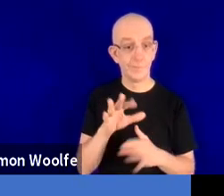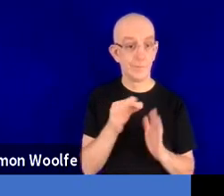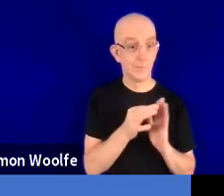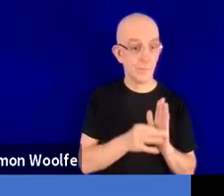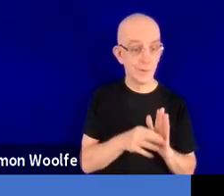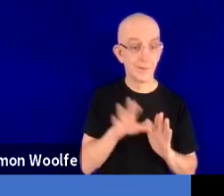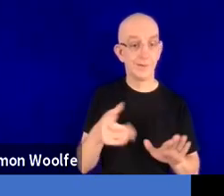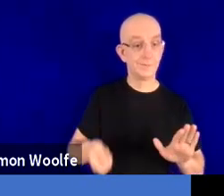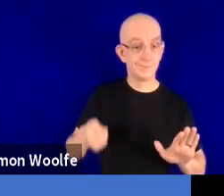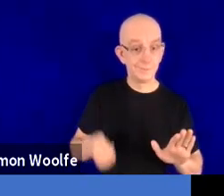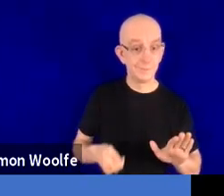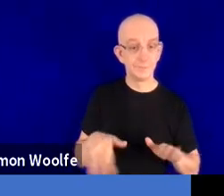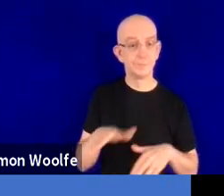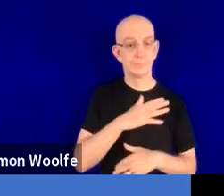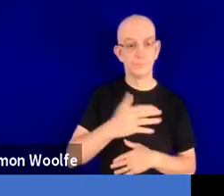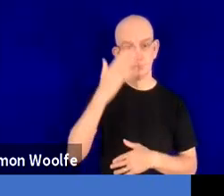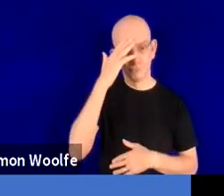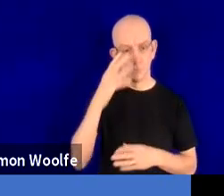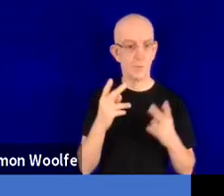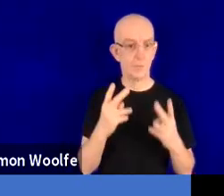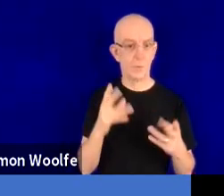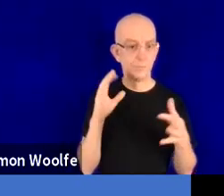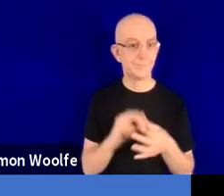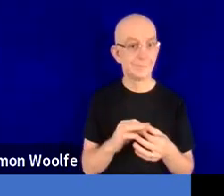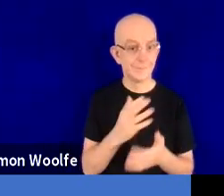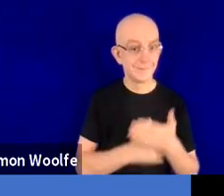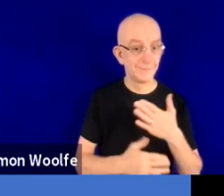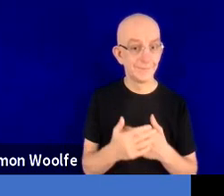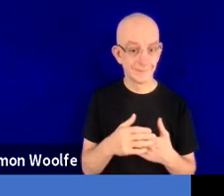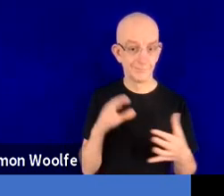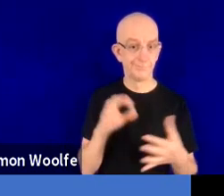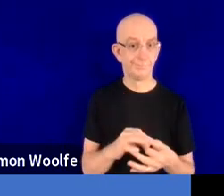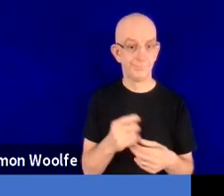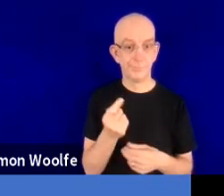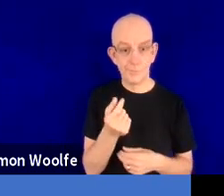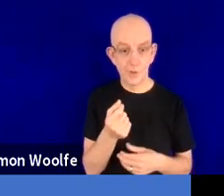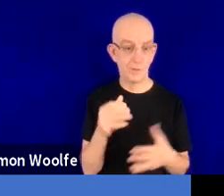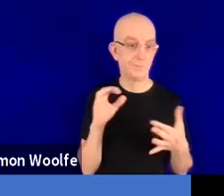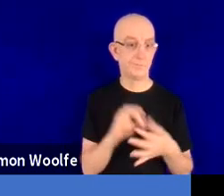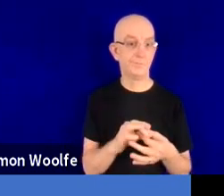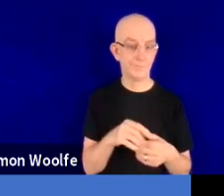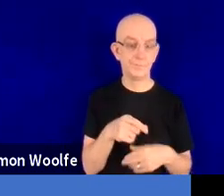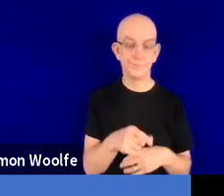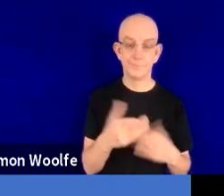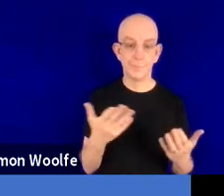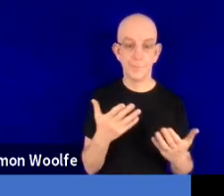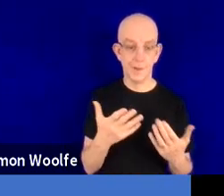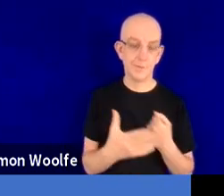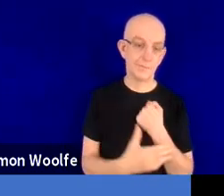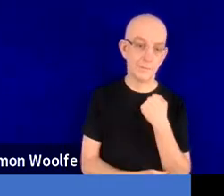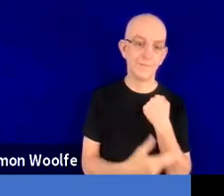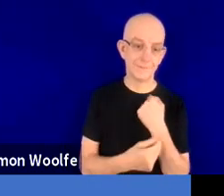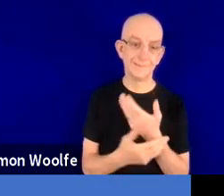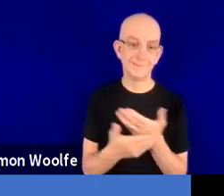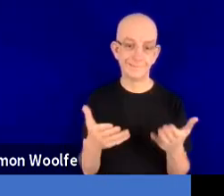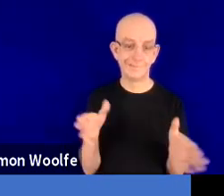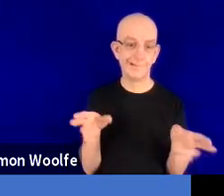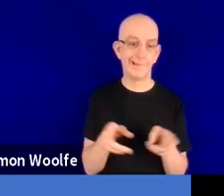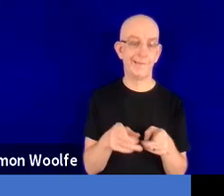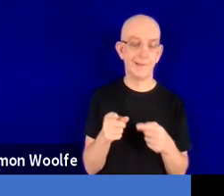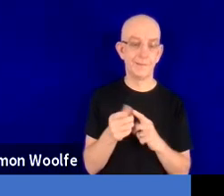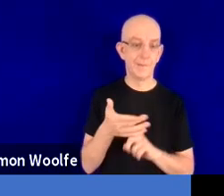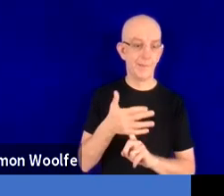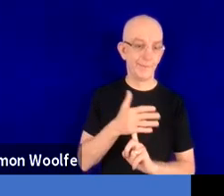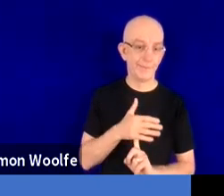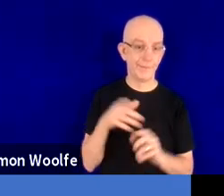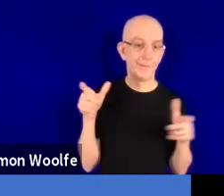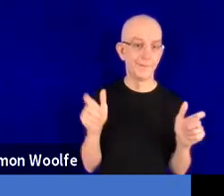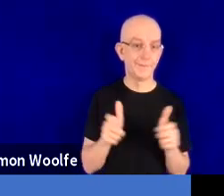And that's not only poor people that have disability cost, people with disability that lives in non poor families often have disability related costs that they cannot afford